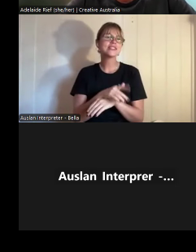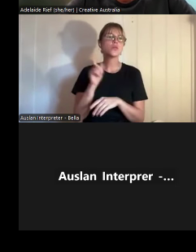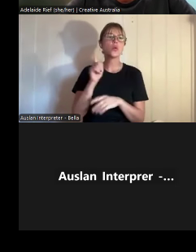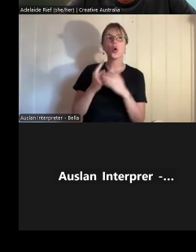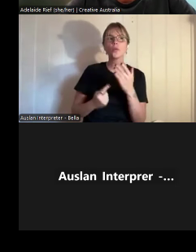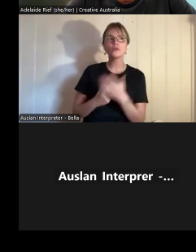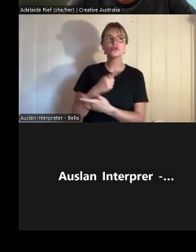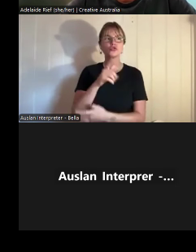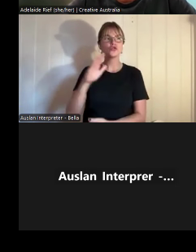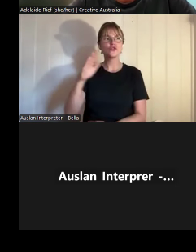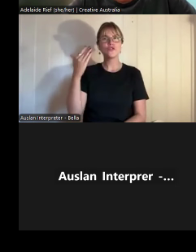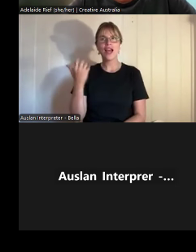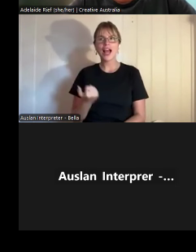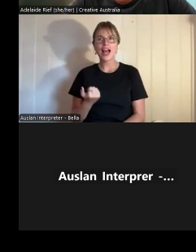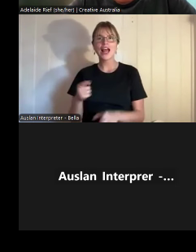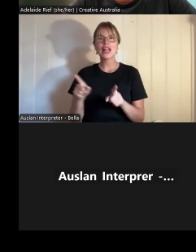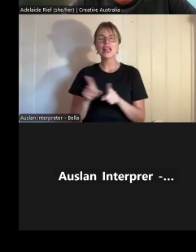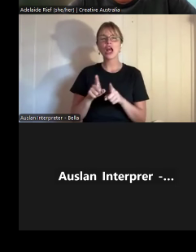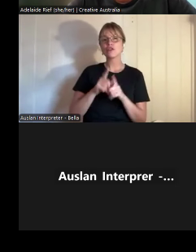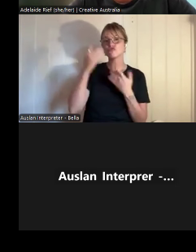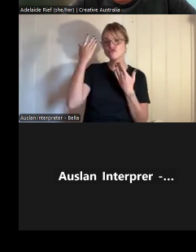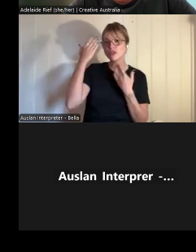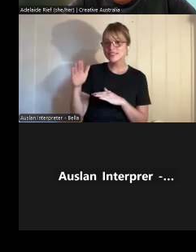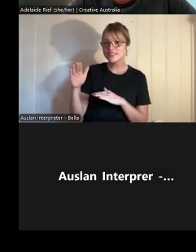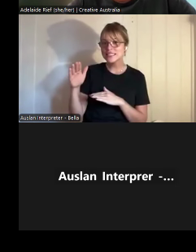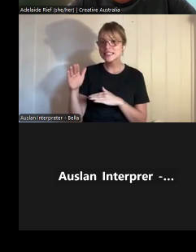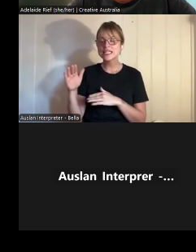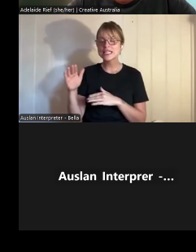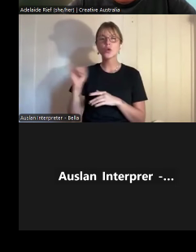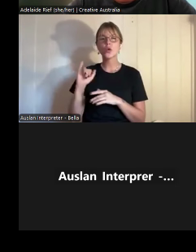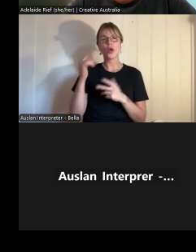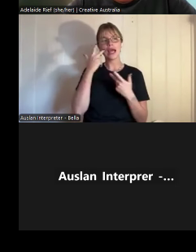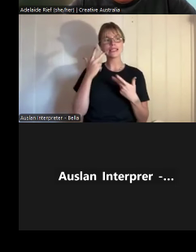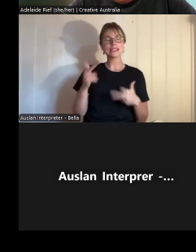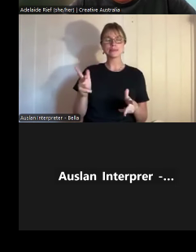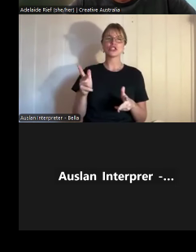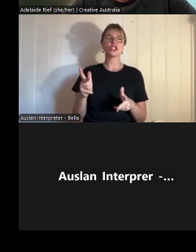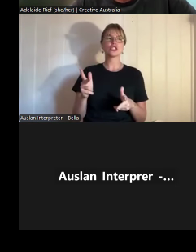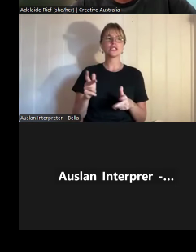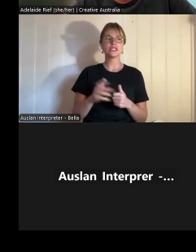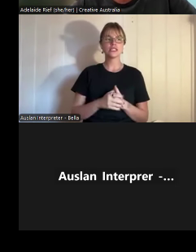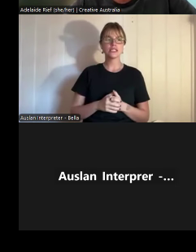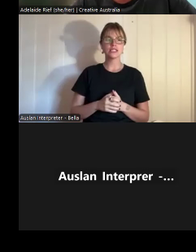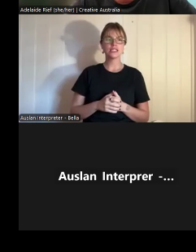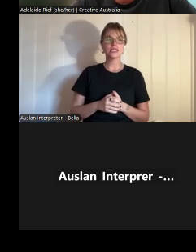you've had such as the residencies you've been on, exhibitions, shows you've been in. You can also